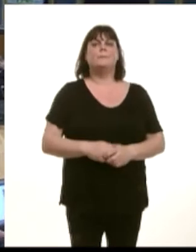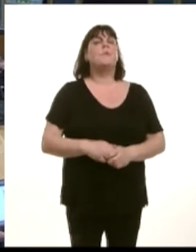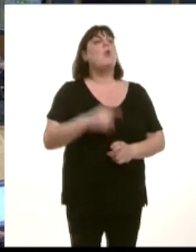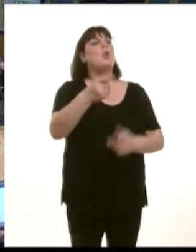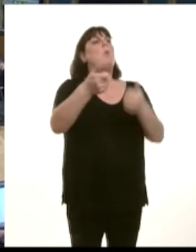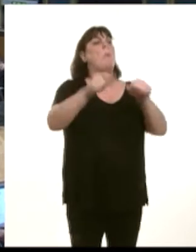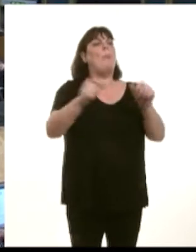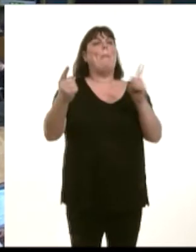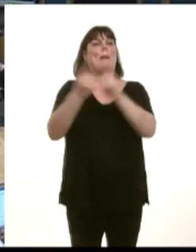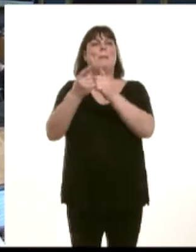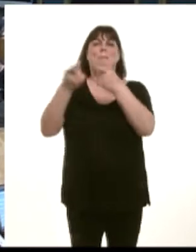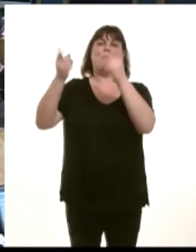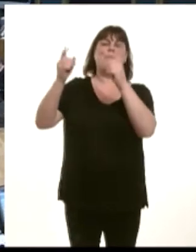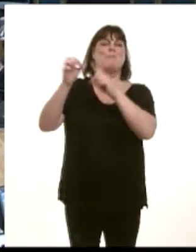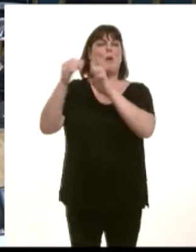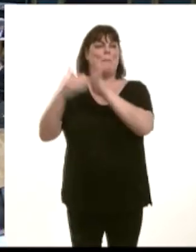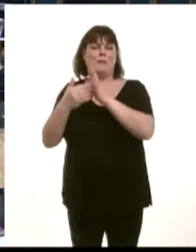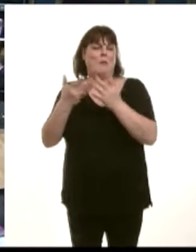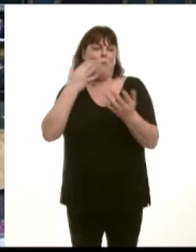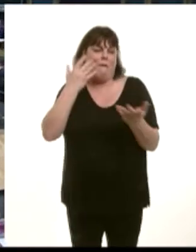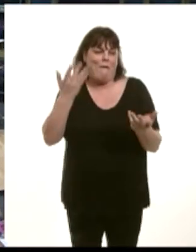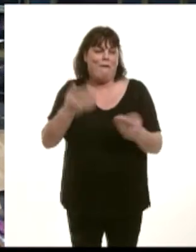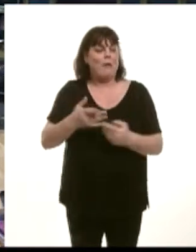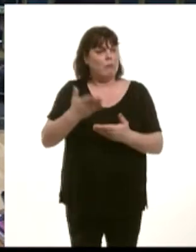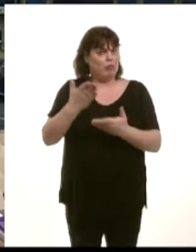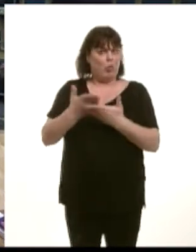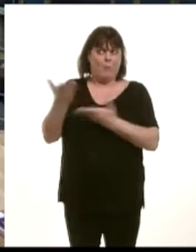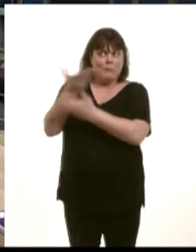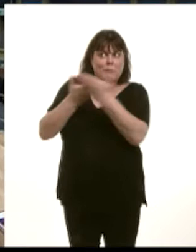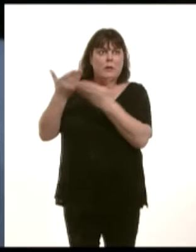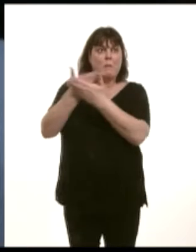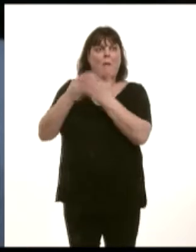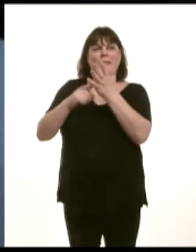might be, I’m sure you’ll be discussing the preparation for the devolution of taxes